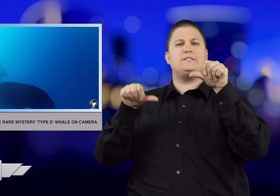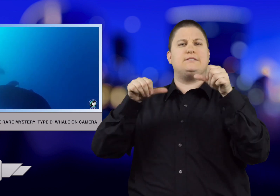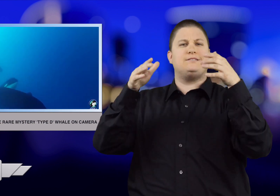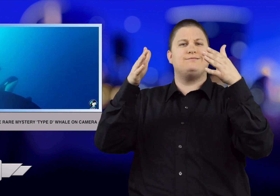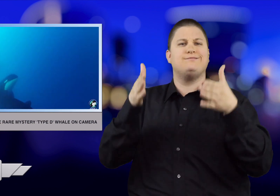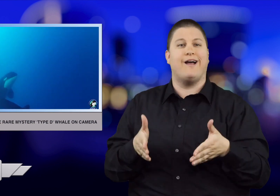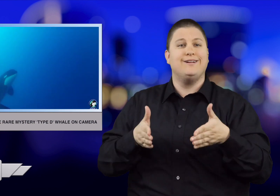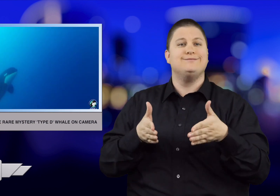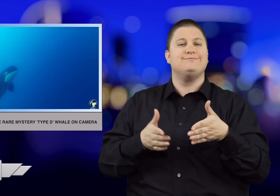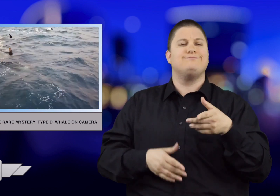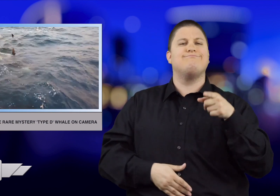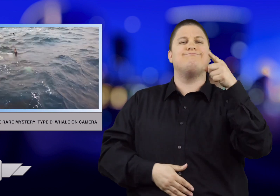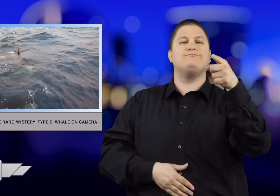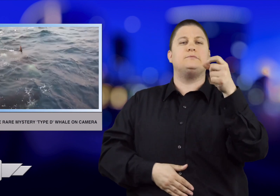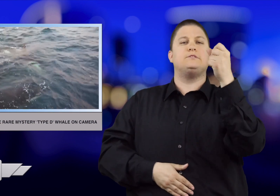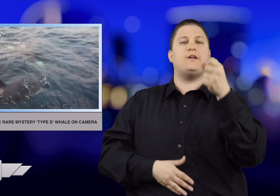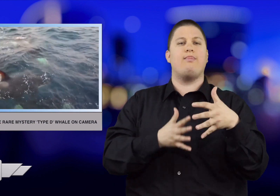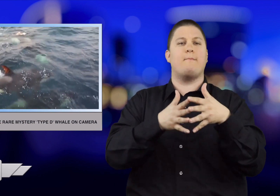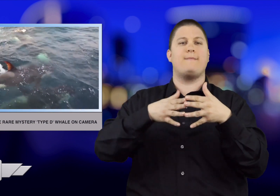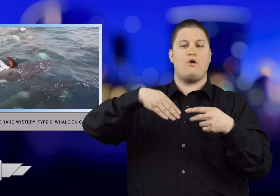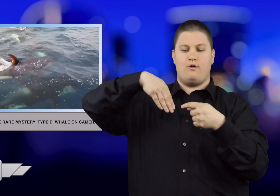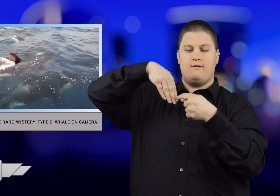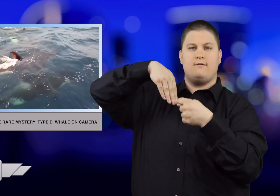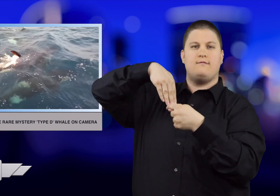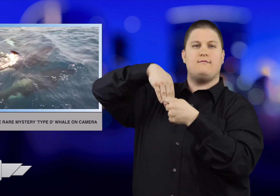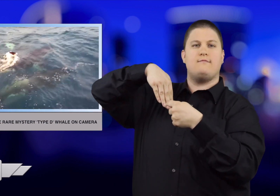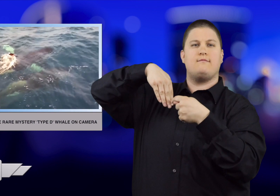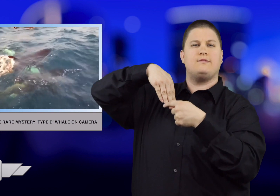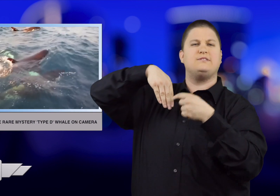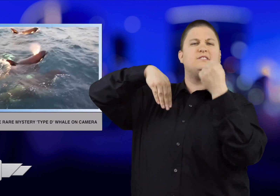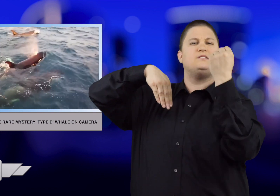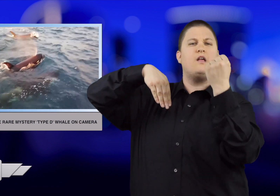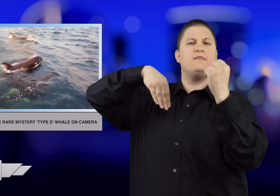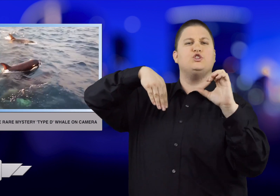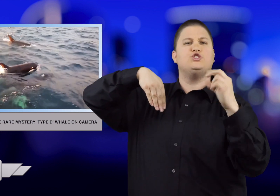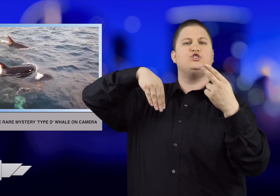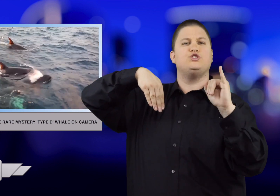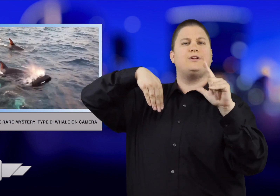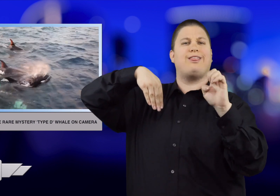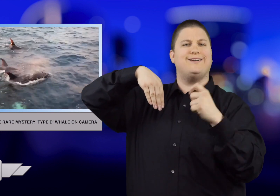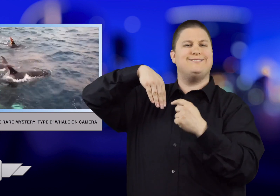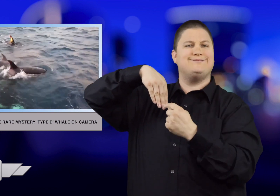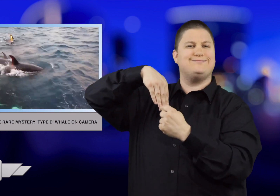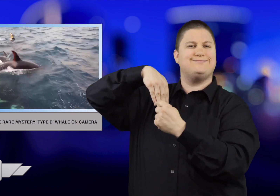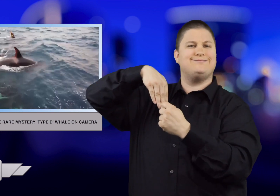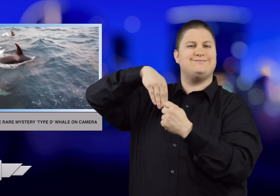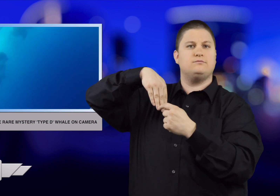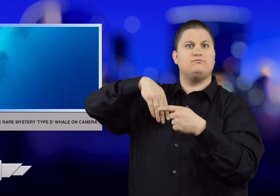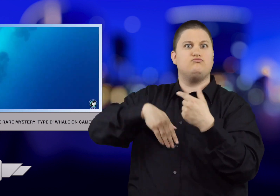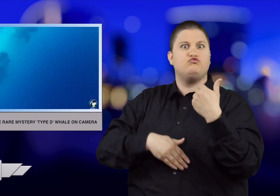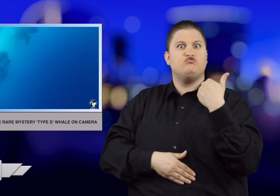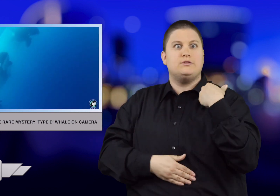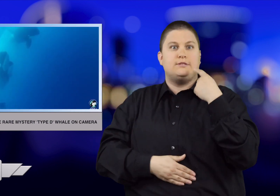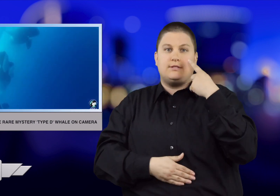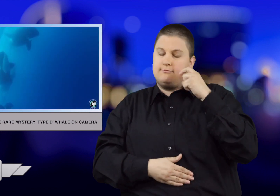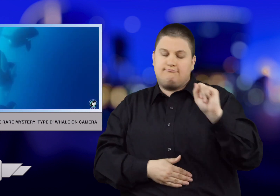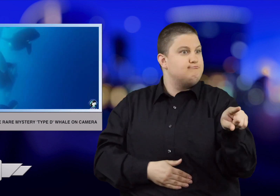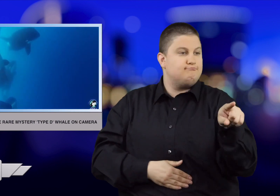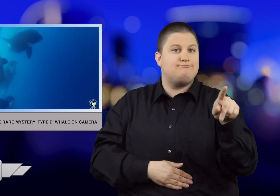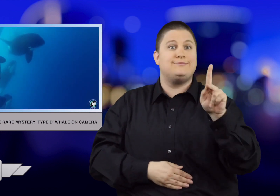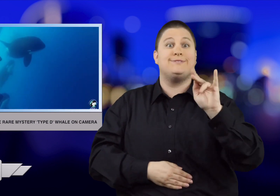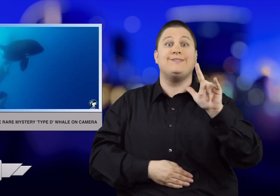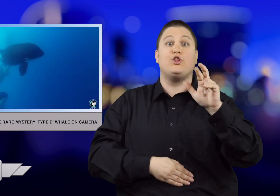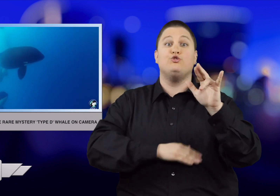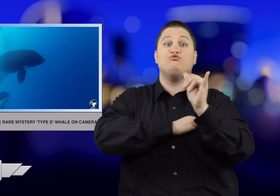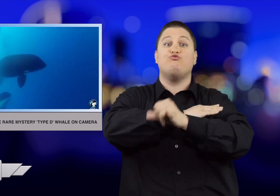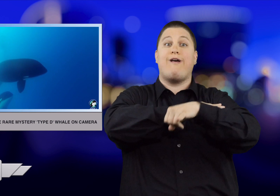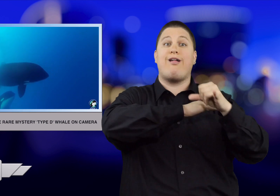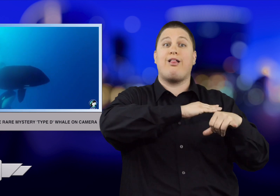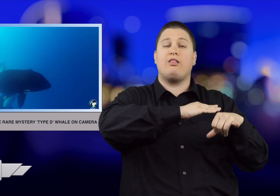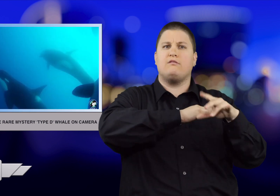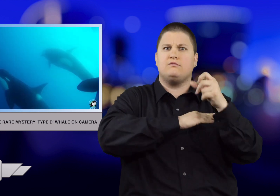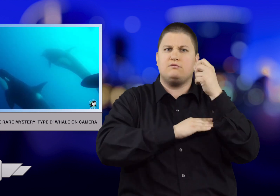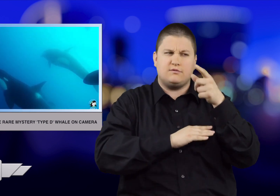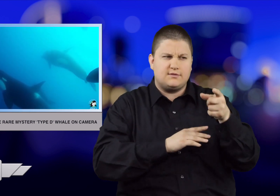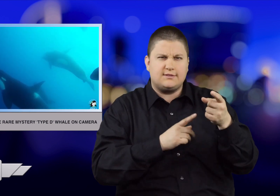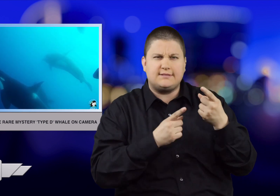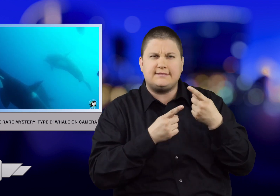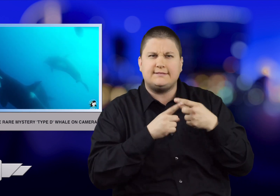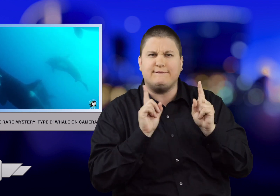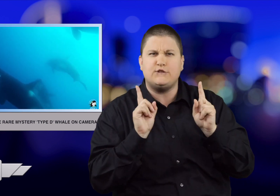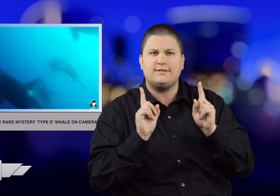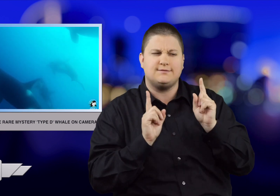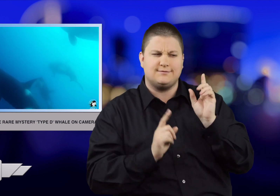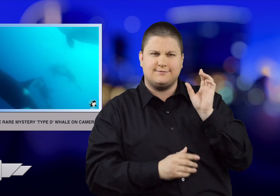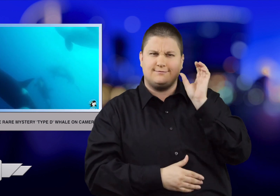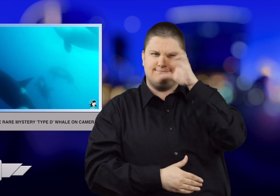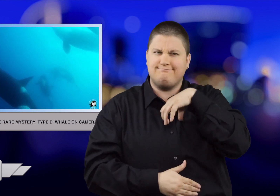of scientists off the coast of Cape Horn near southern Chile recently got a glimpse of a